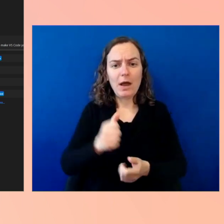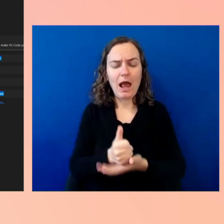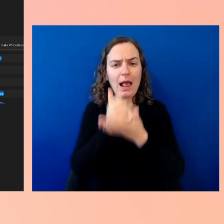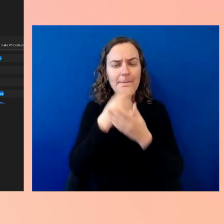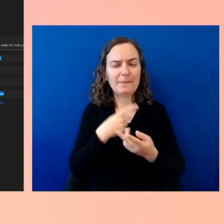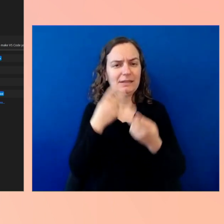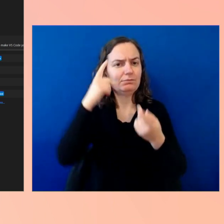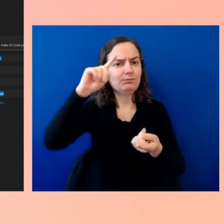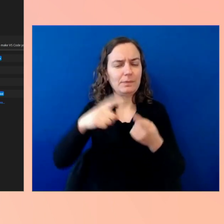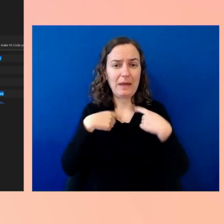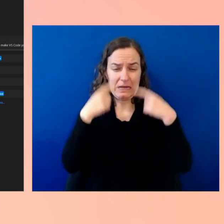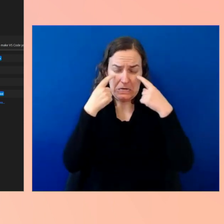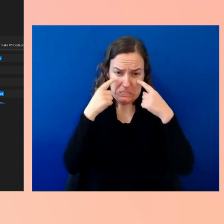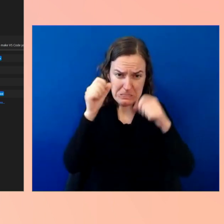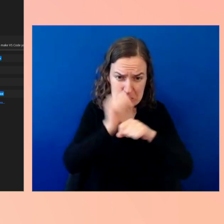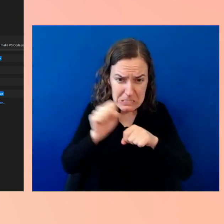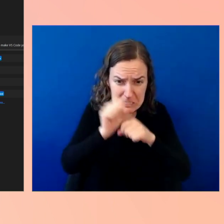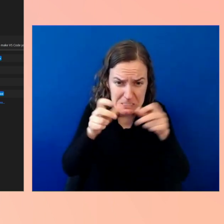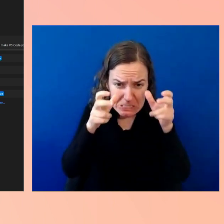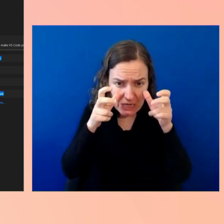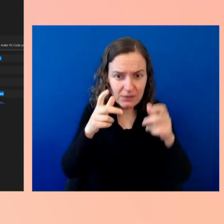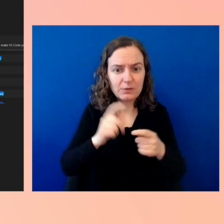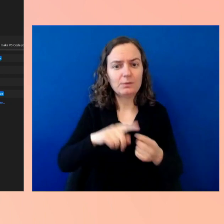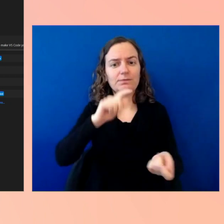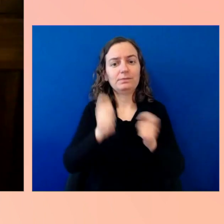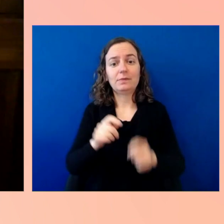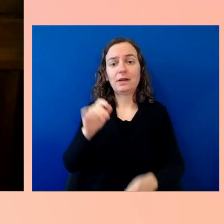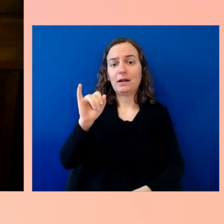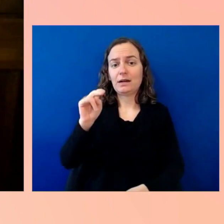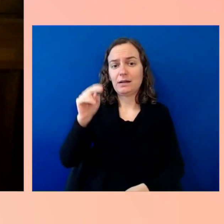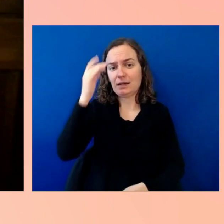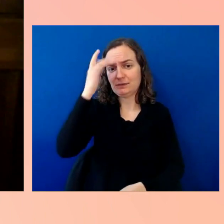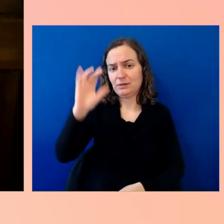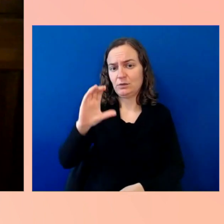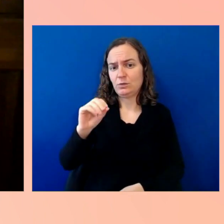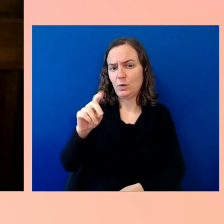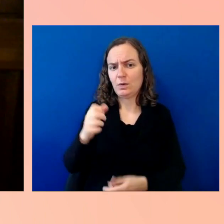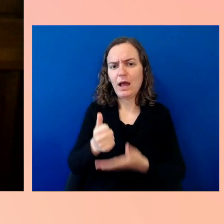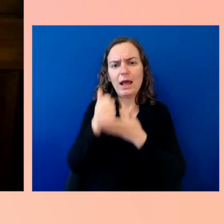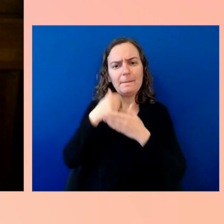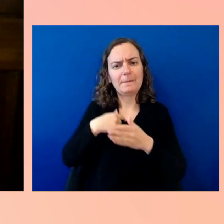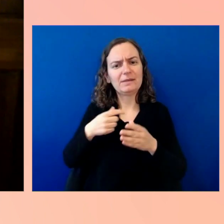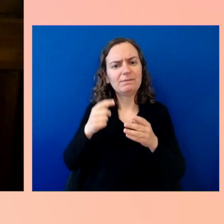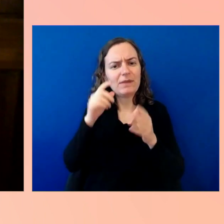which helps to identify improvements in my code. I have VS code up on full screen on